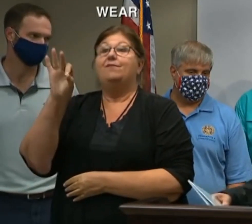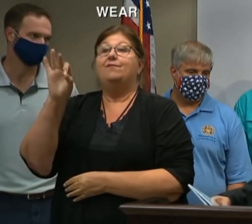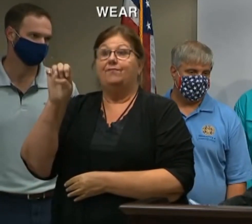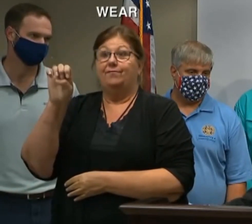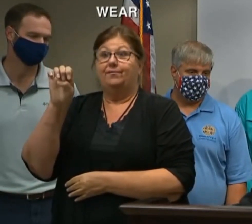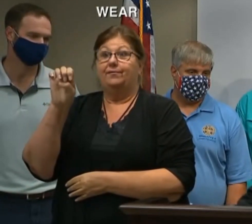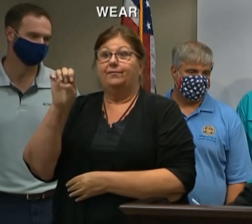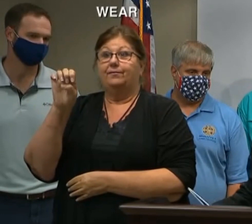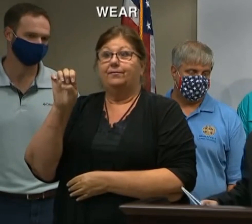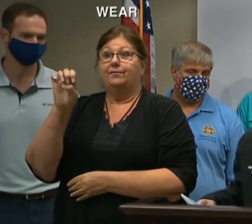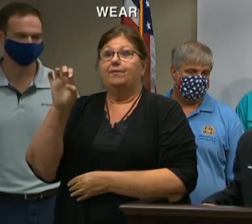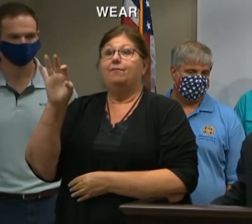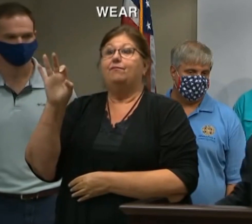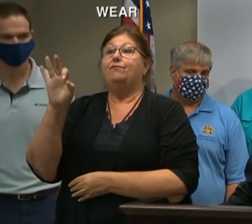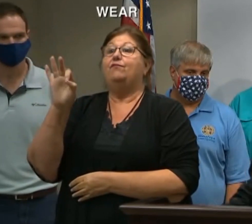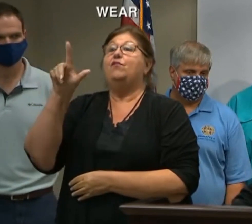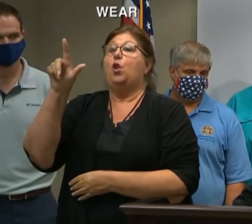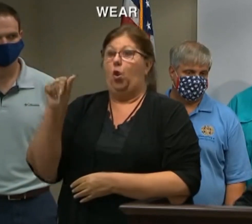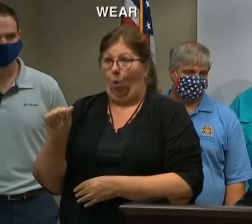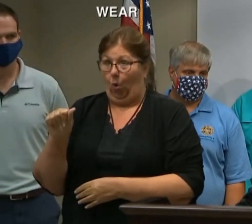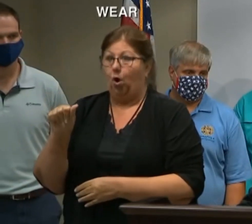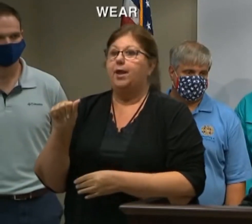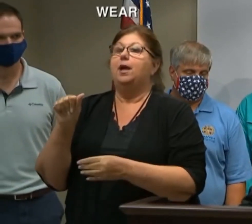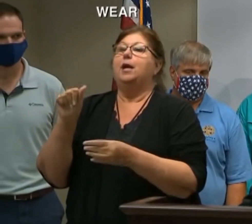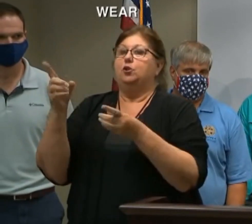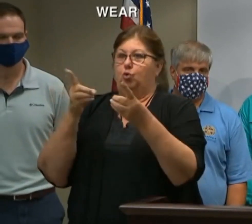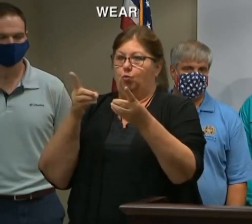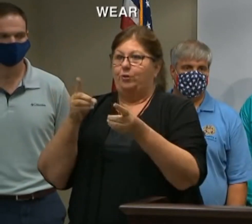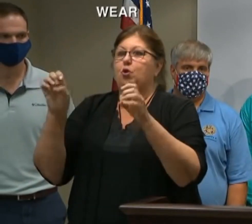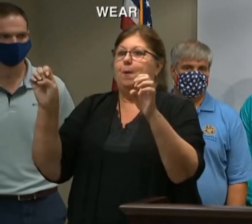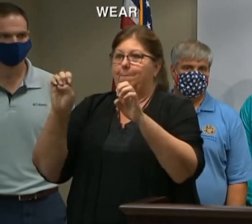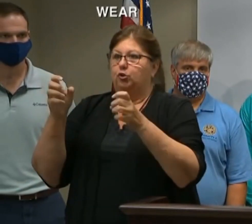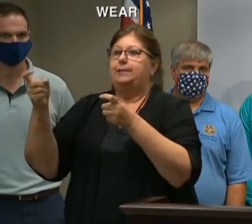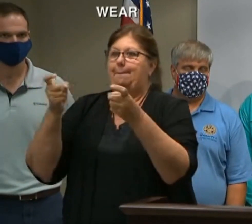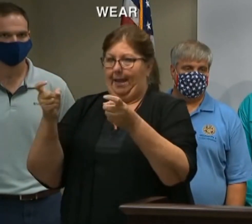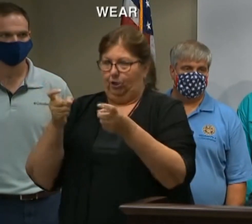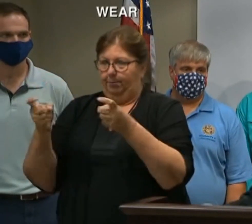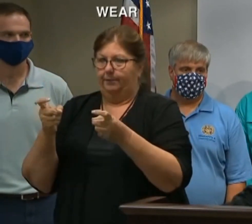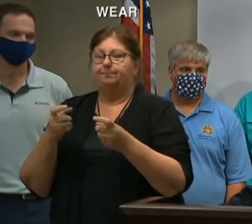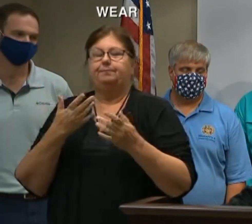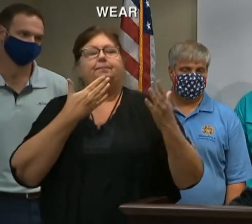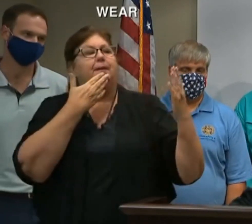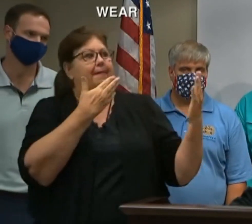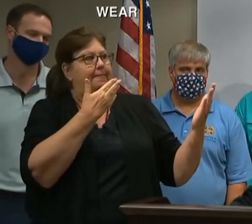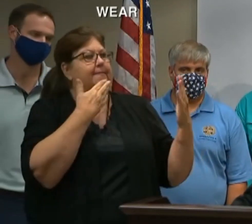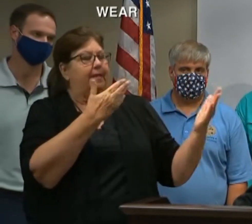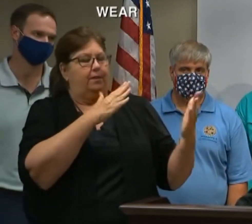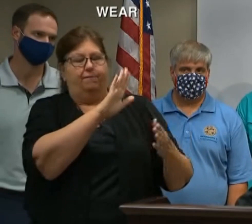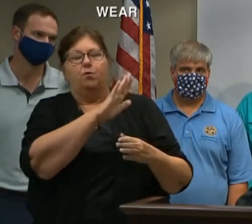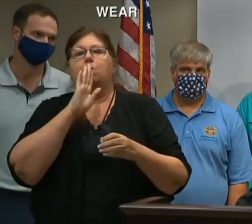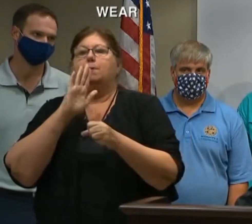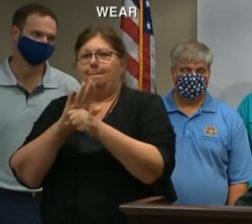congressman uh thank you and thank you for your uh assistance uh in in this obviously your commitment to the area